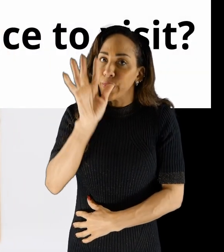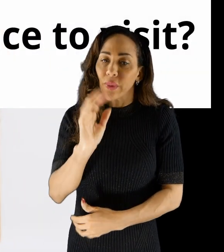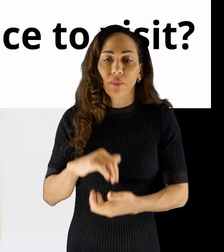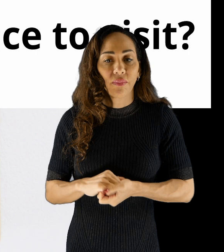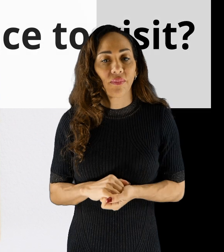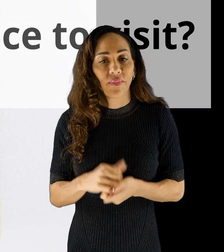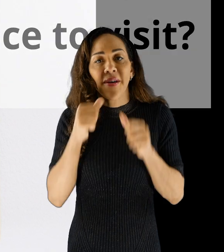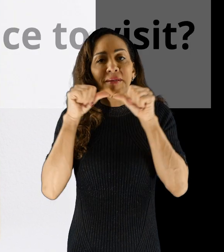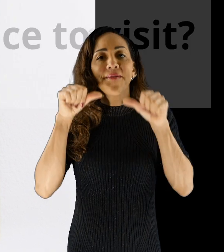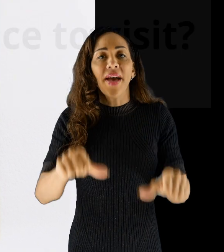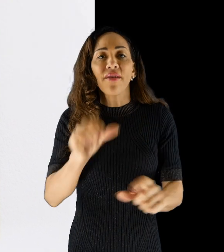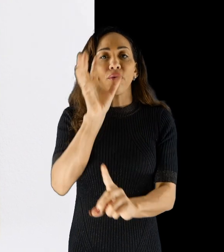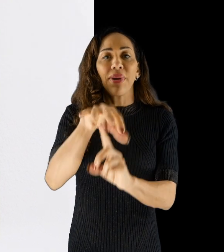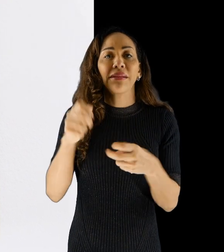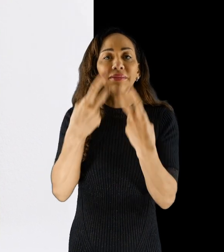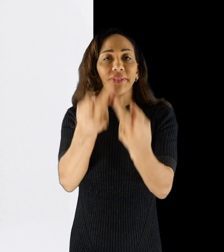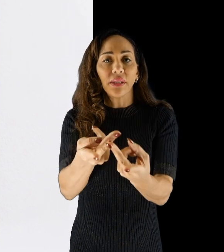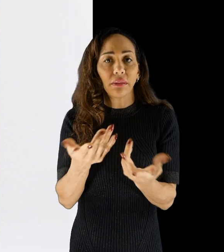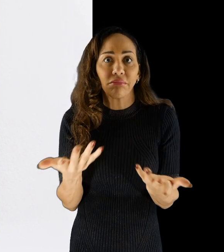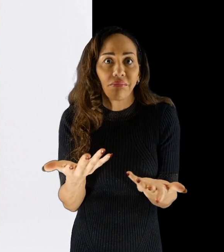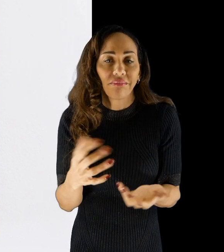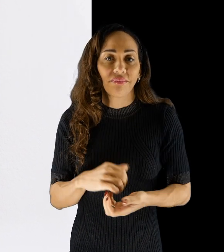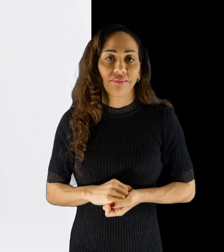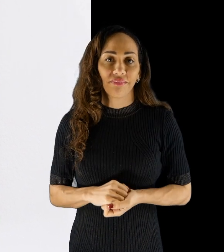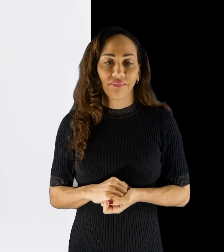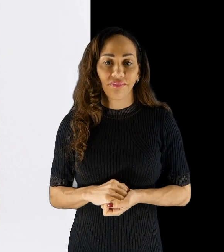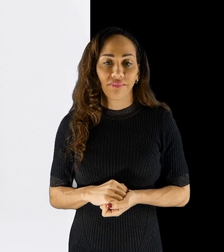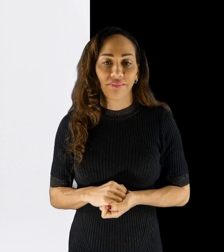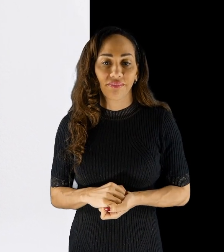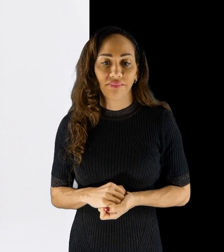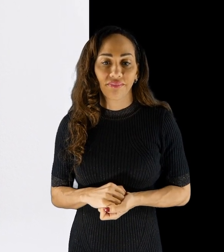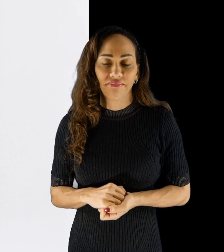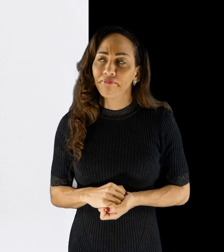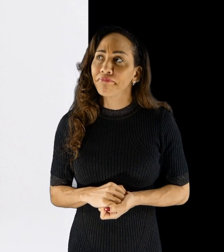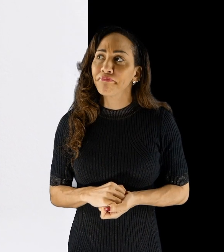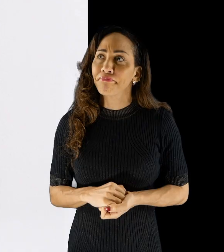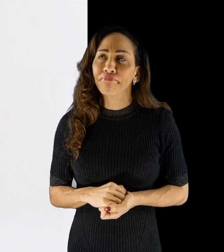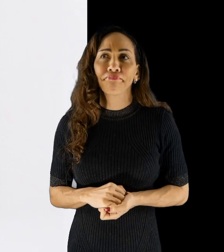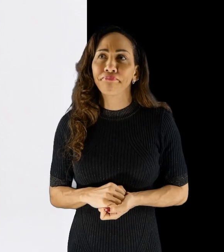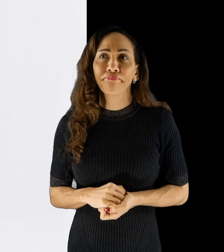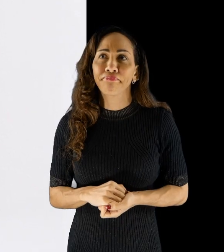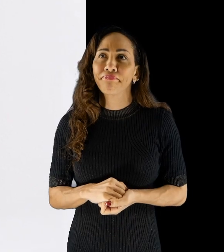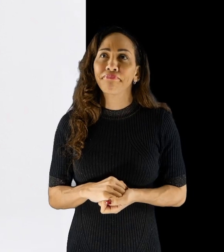I don't really have a favourite place to visit. I like travelling, especially to